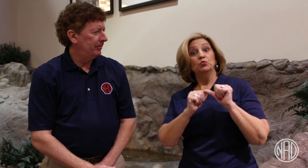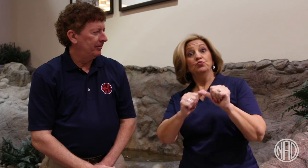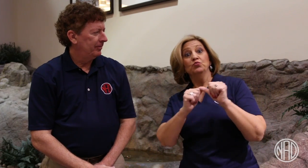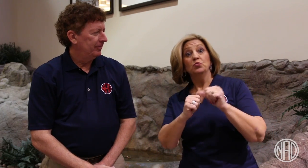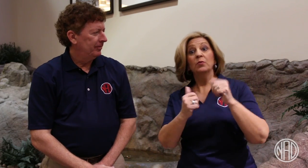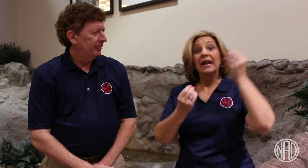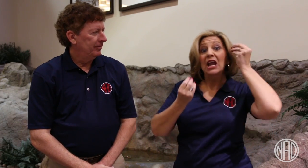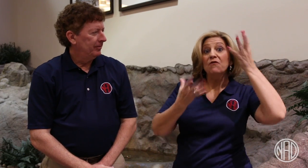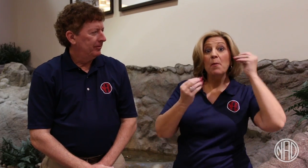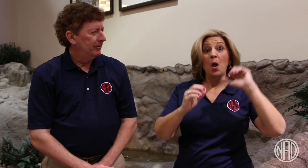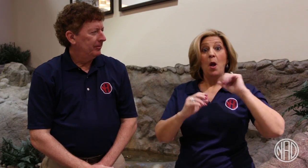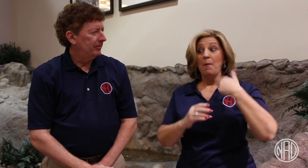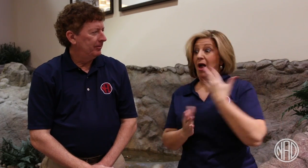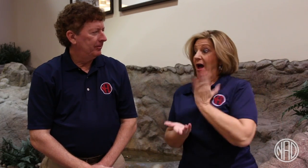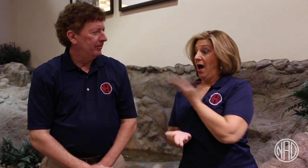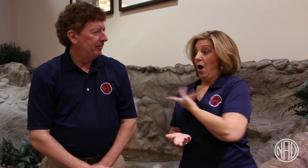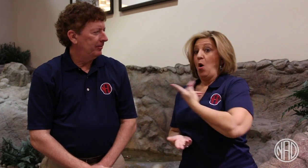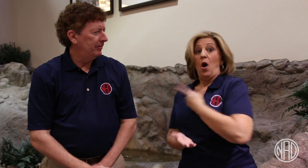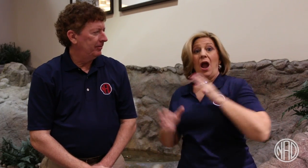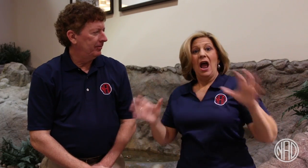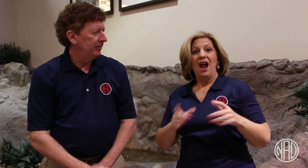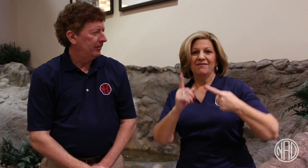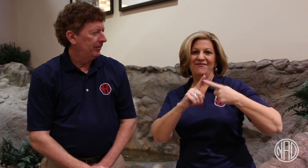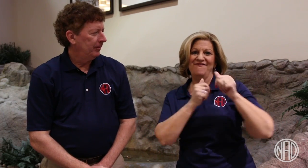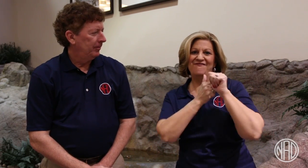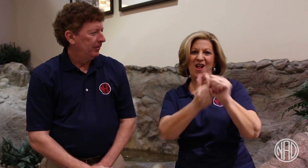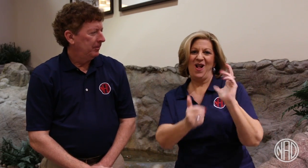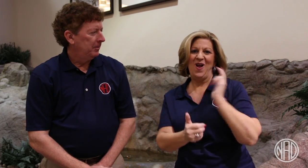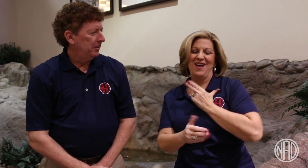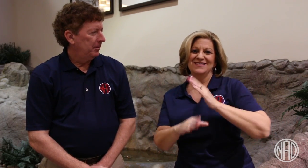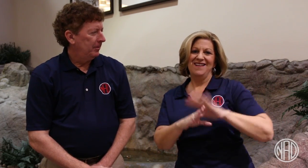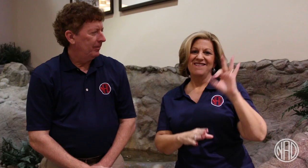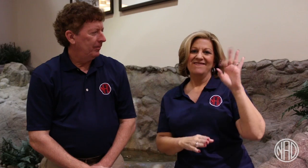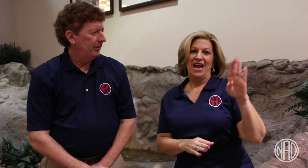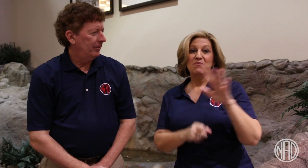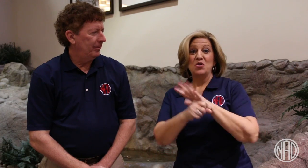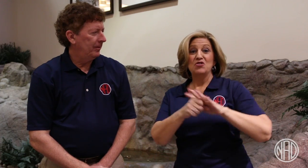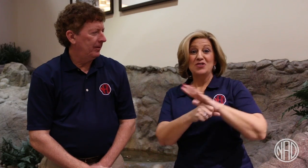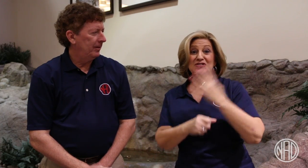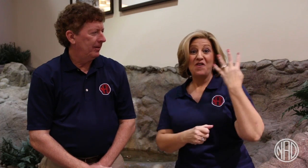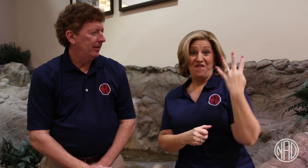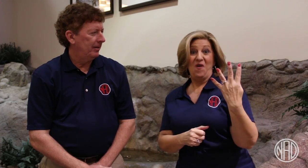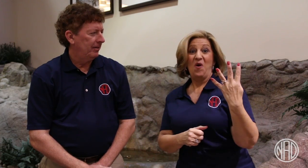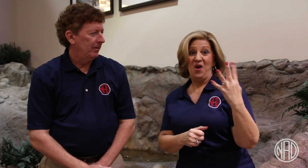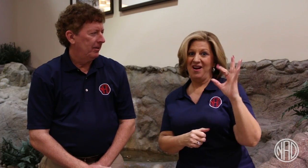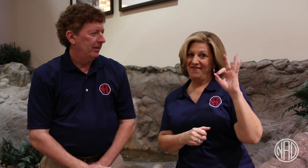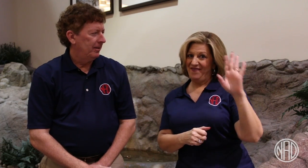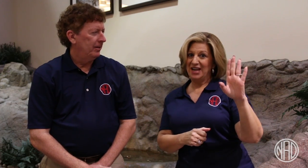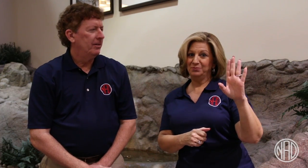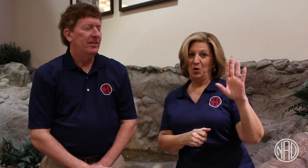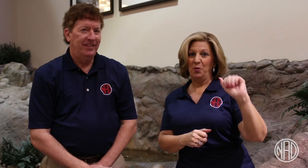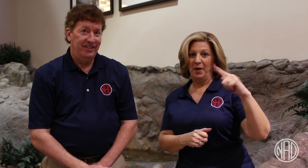You can be updated with our information by following us on Facebook on the Region IV page.